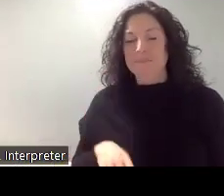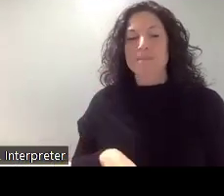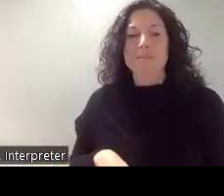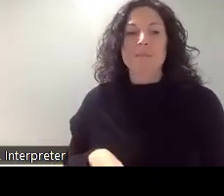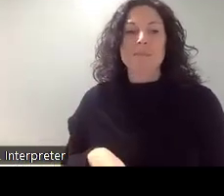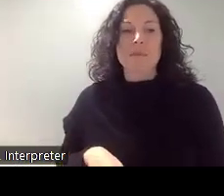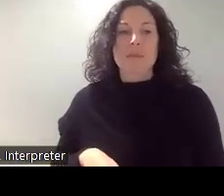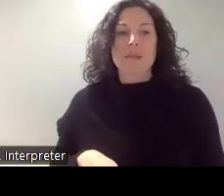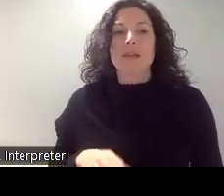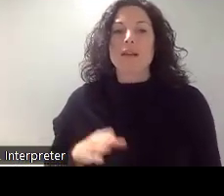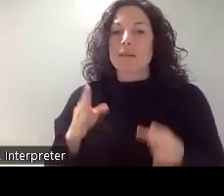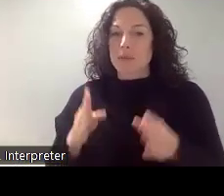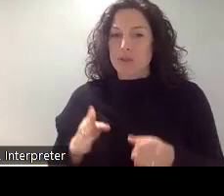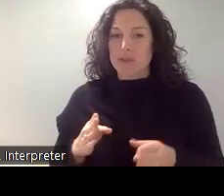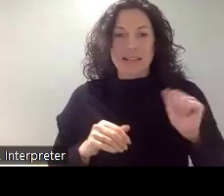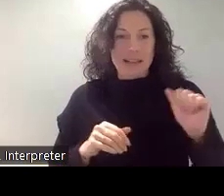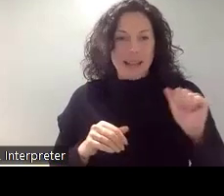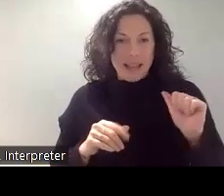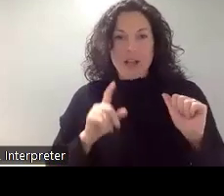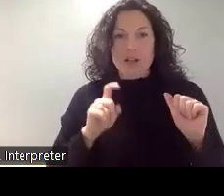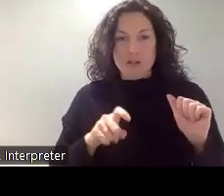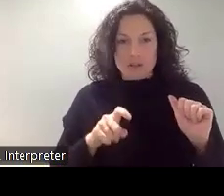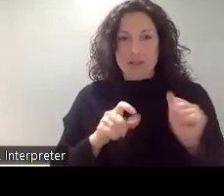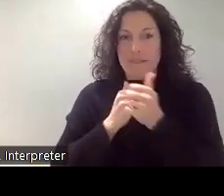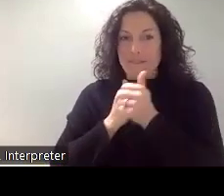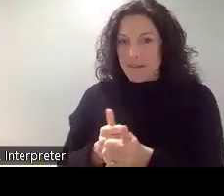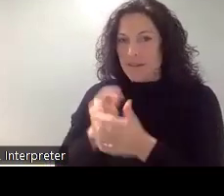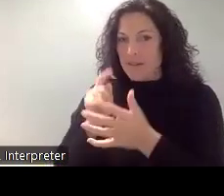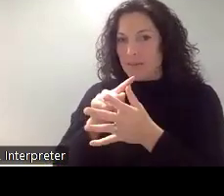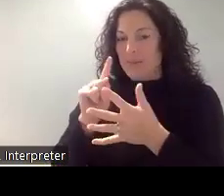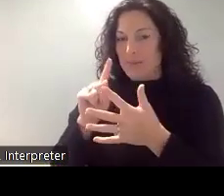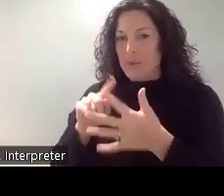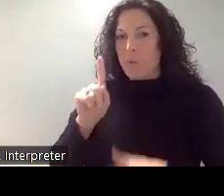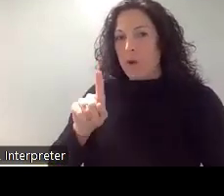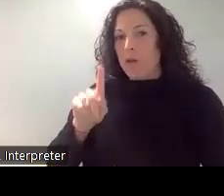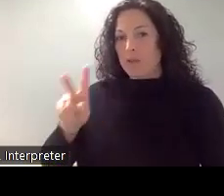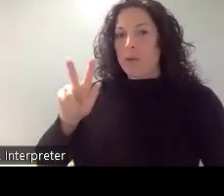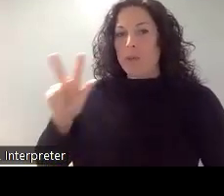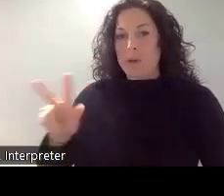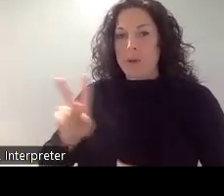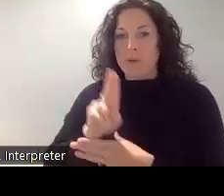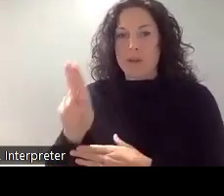A should have abided by 123 University's policy and be honest/transparent